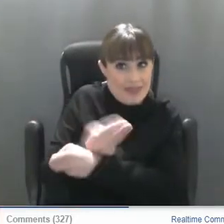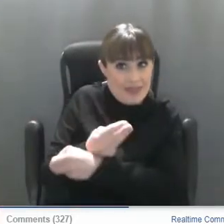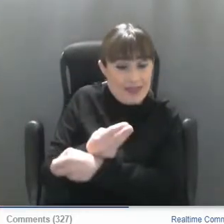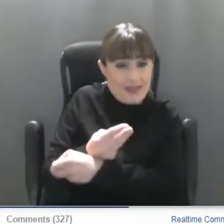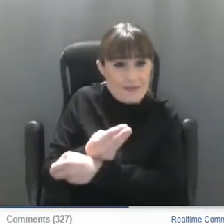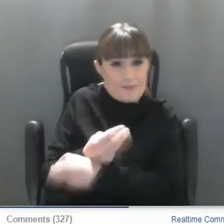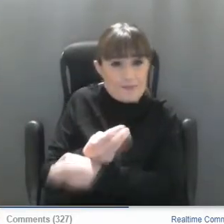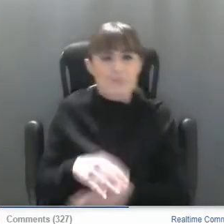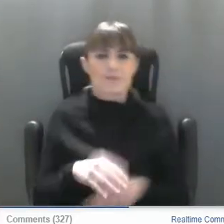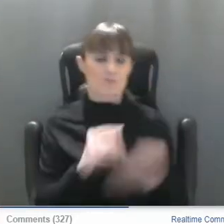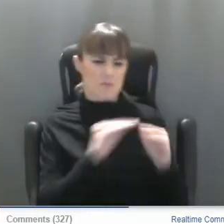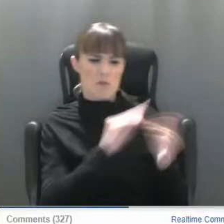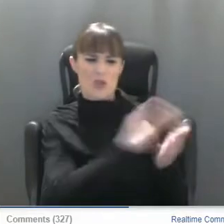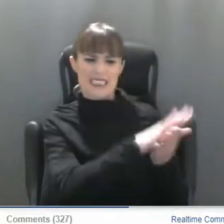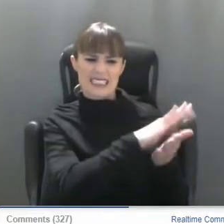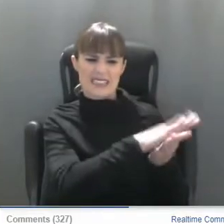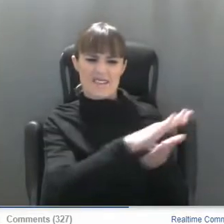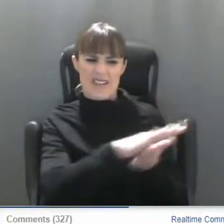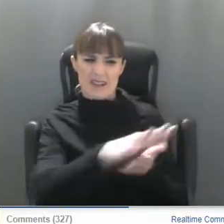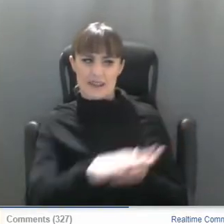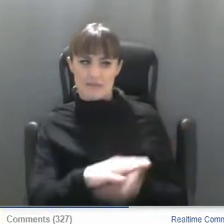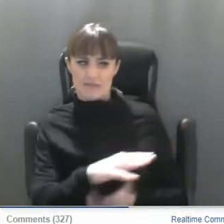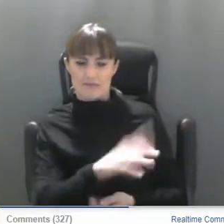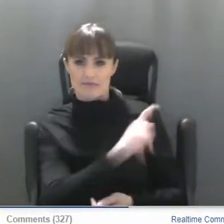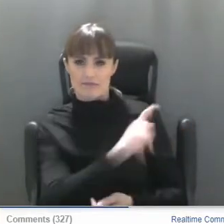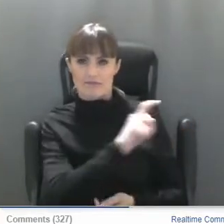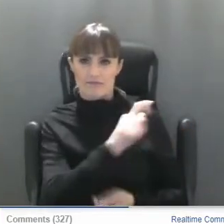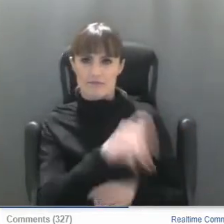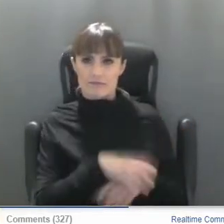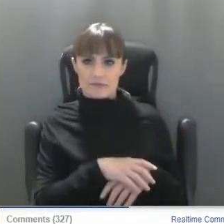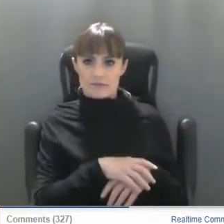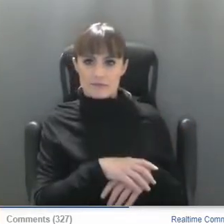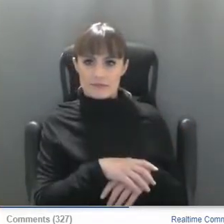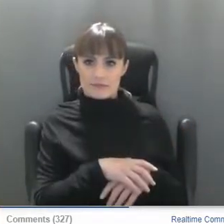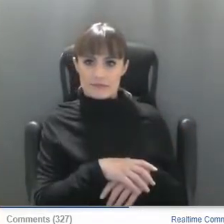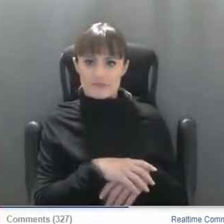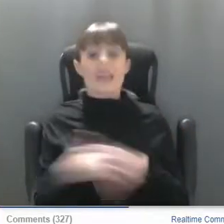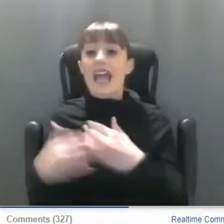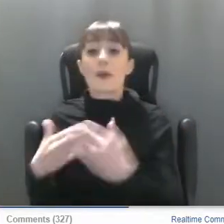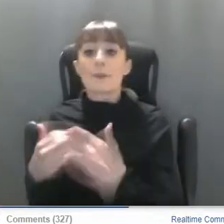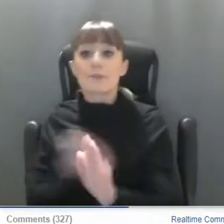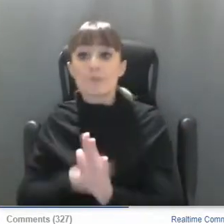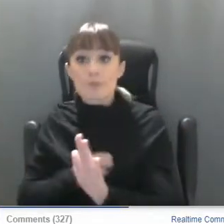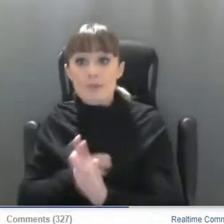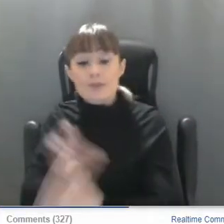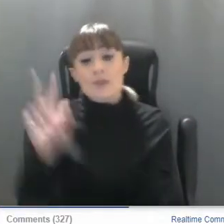Here's more of the reminders of where to stand. It's 3,000 per day and that's